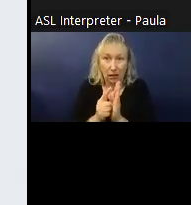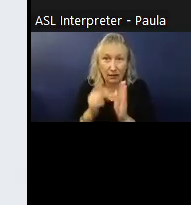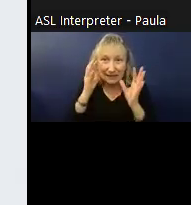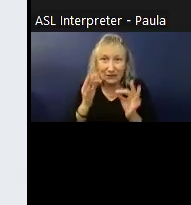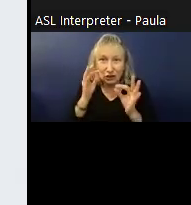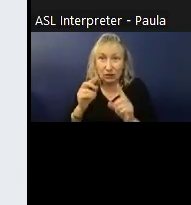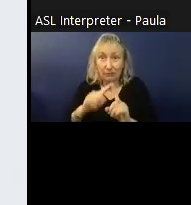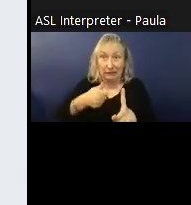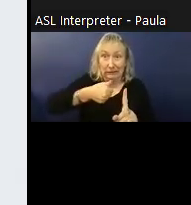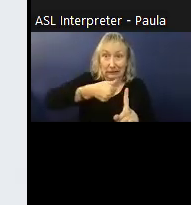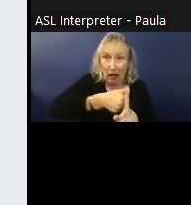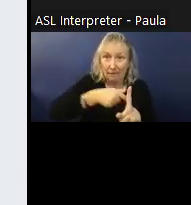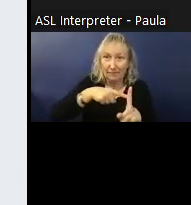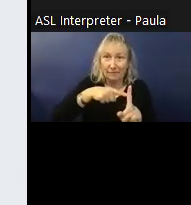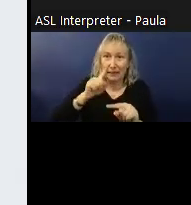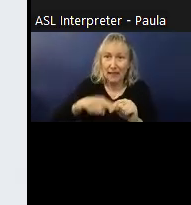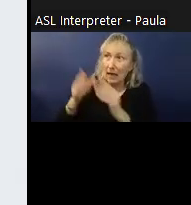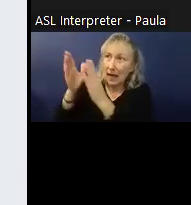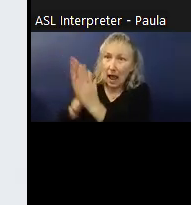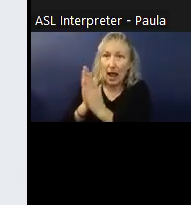themselves to make that those decisions.